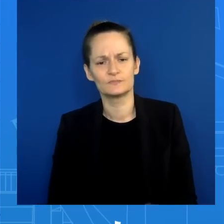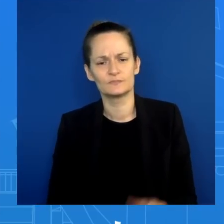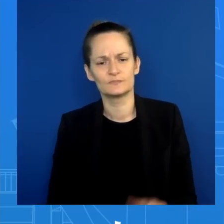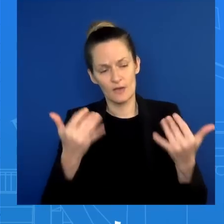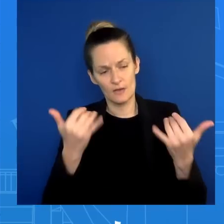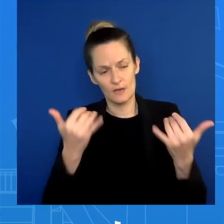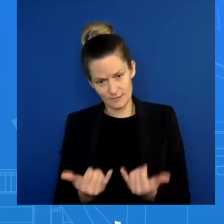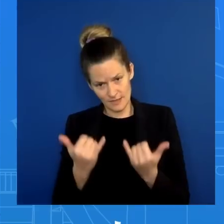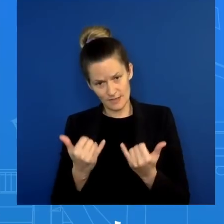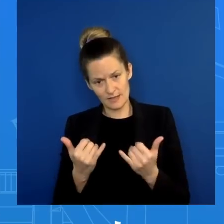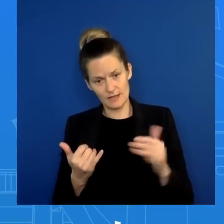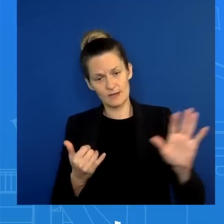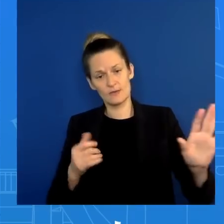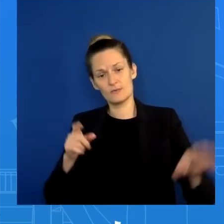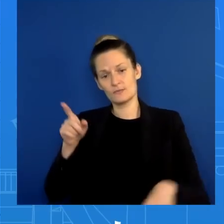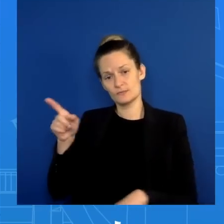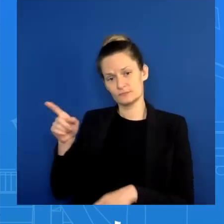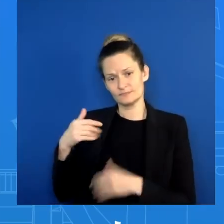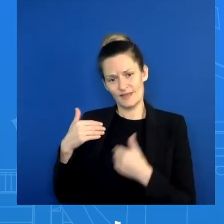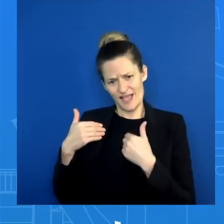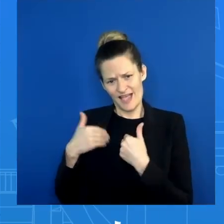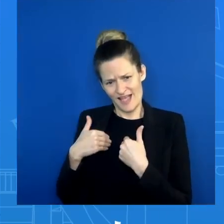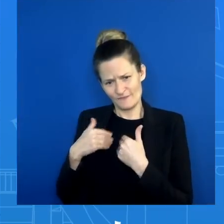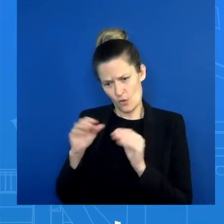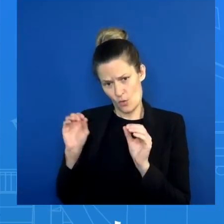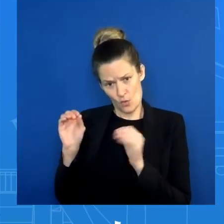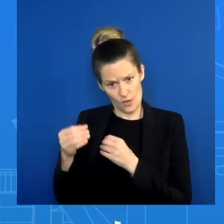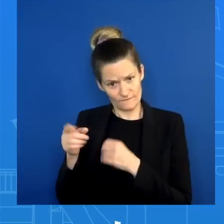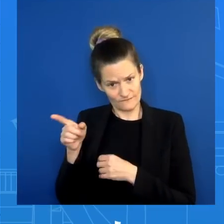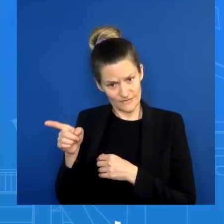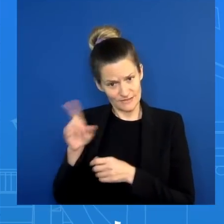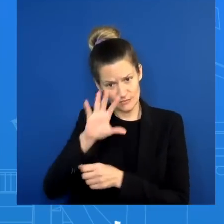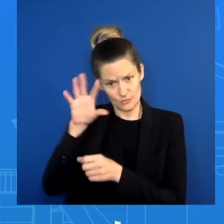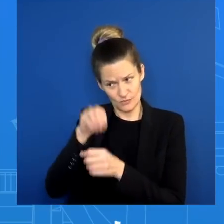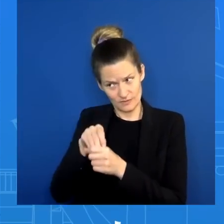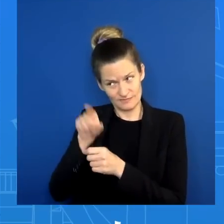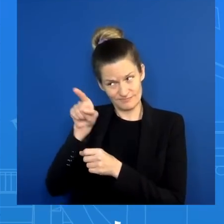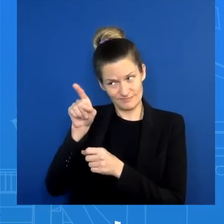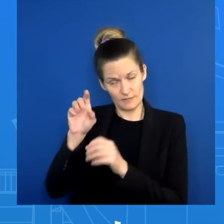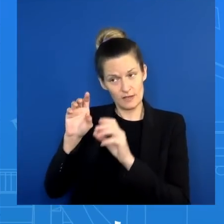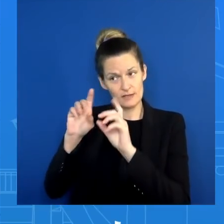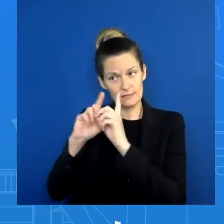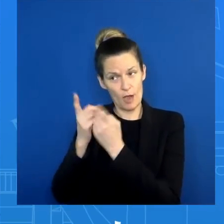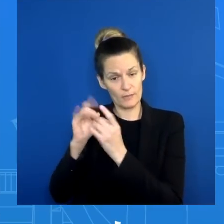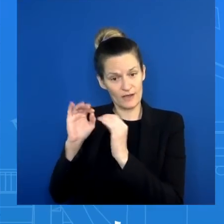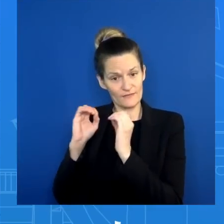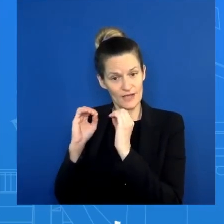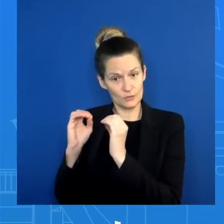We terminated a college accreditor that had previously followed colleges and to four that defrauded borrowers